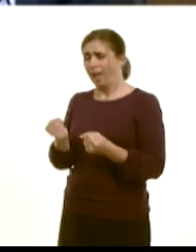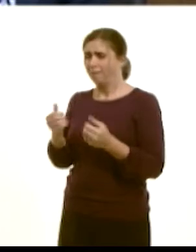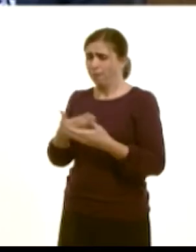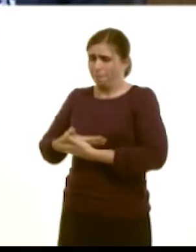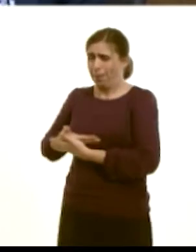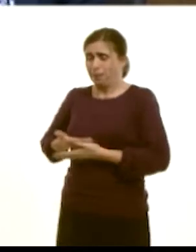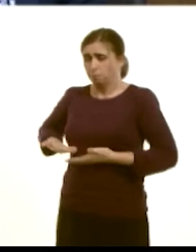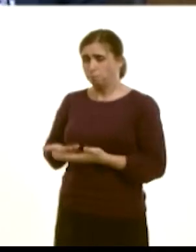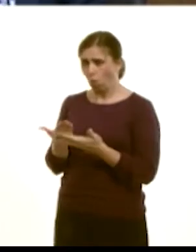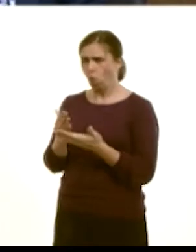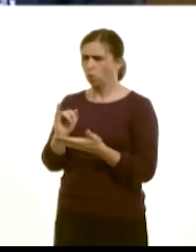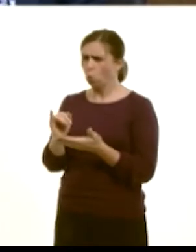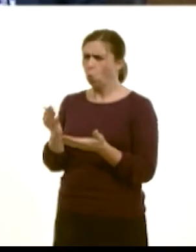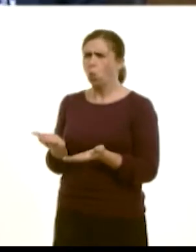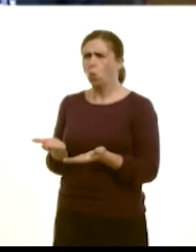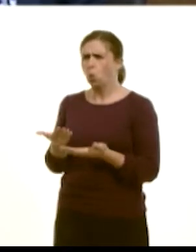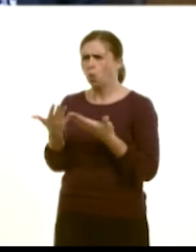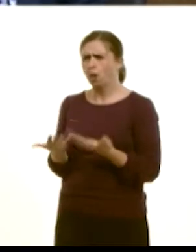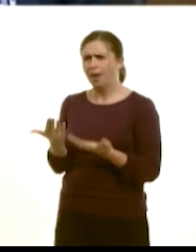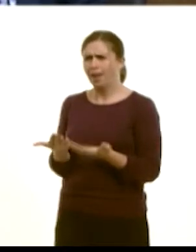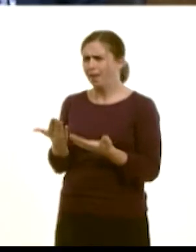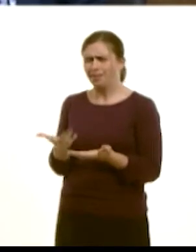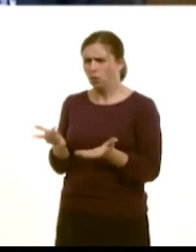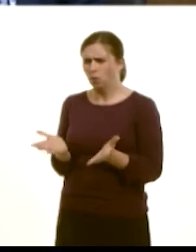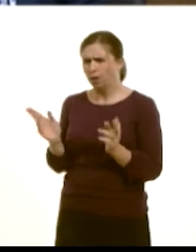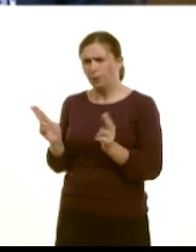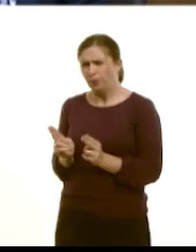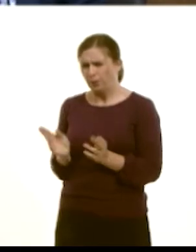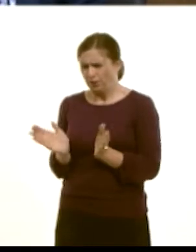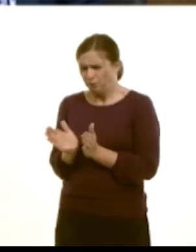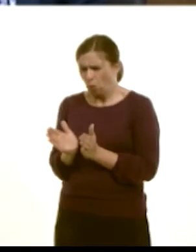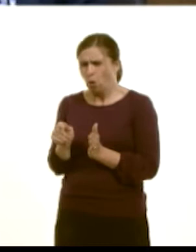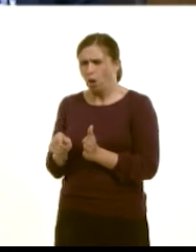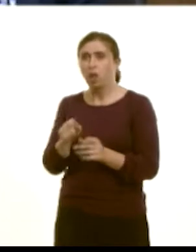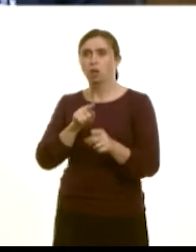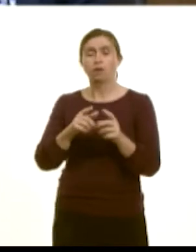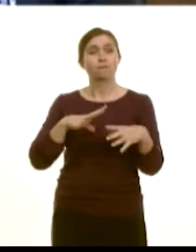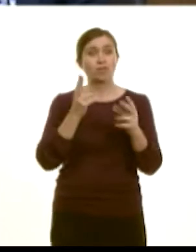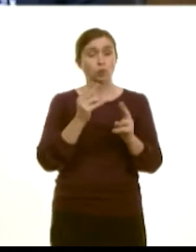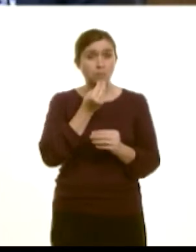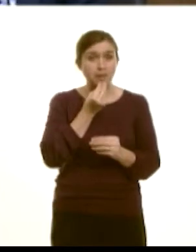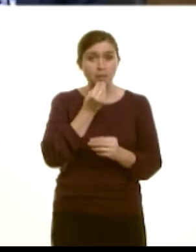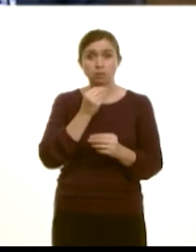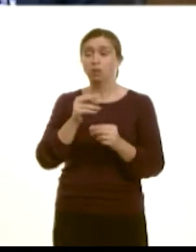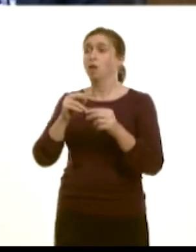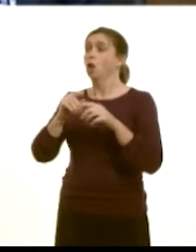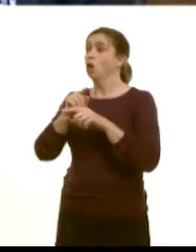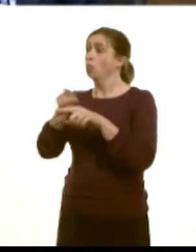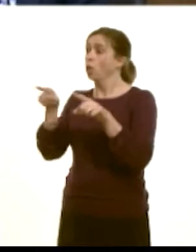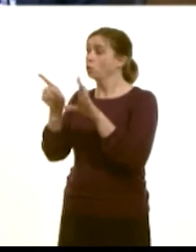the educational attainment of pupils eligible for free school meals and reducing the number of young people who are not in education, employment or training, among other things.